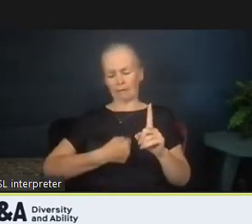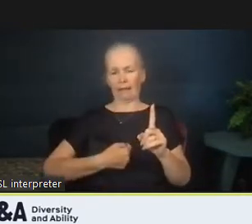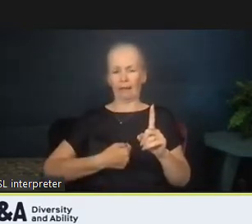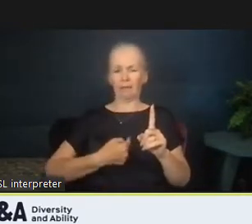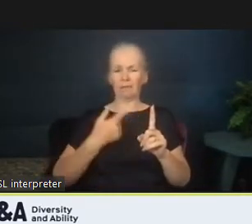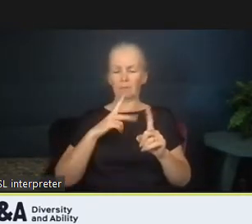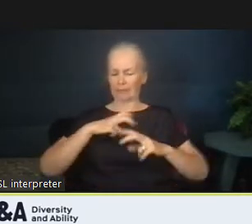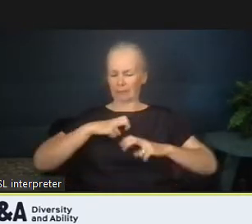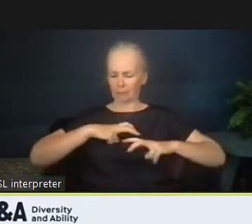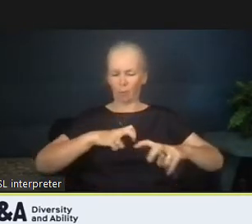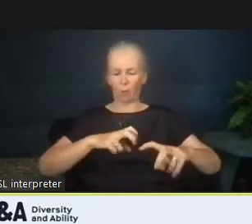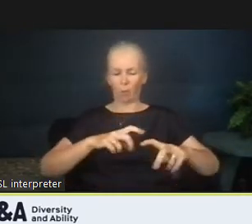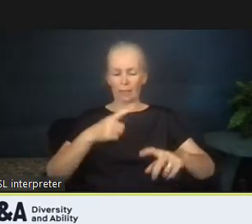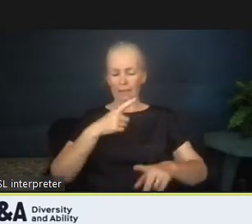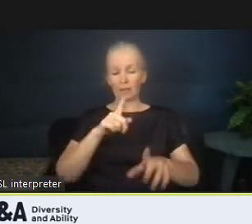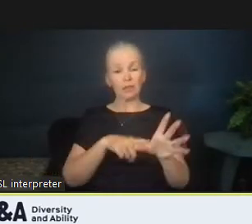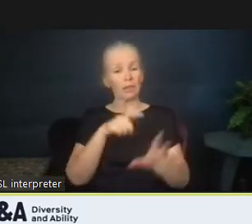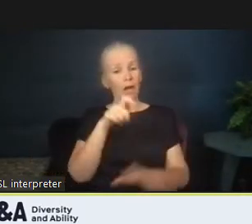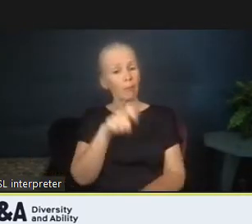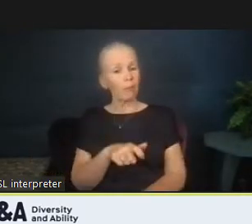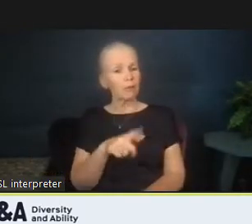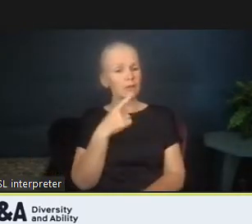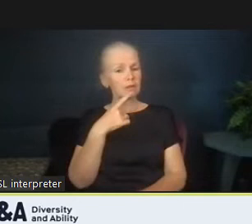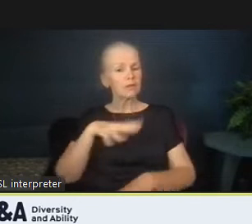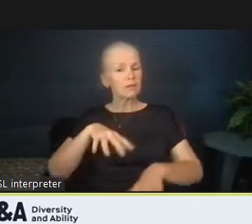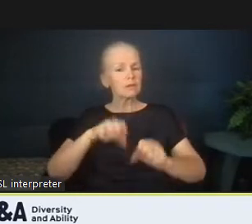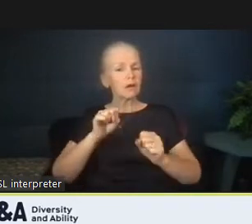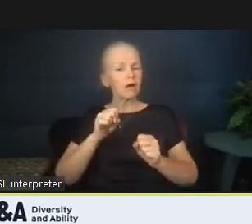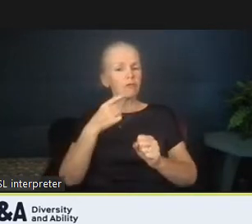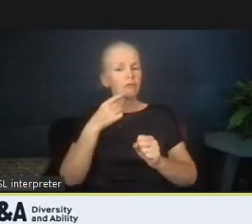exploring these things as a young person all stems from having to take an intersectional